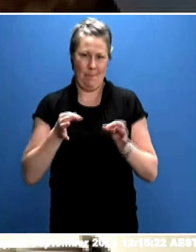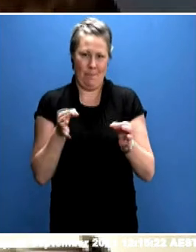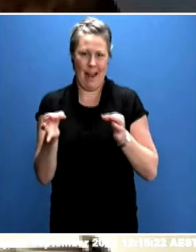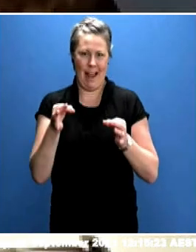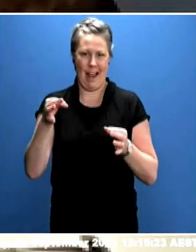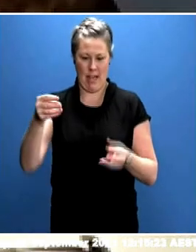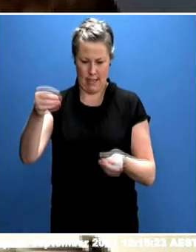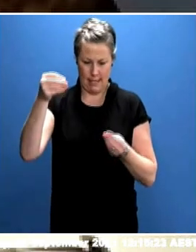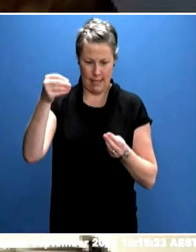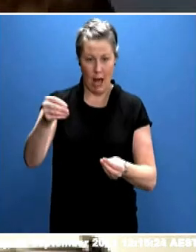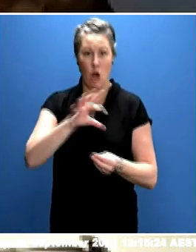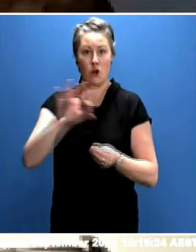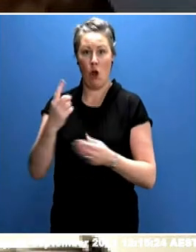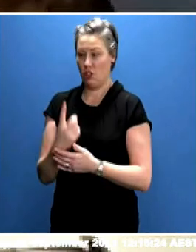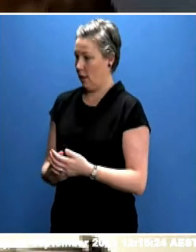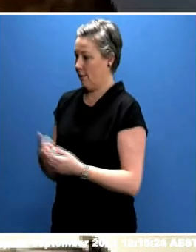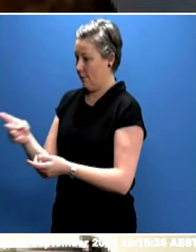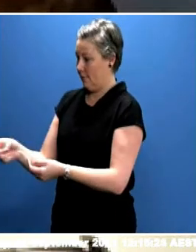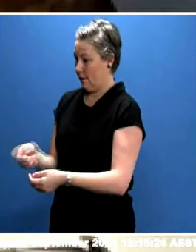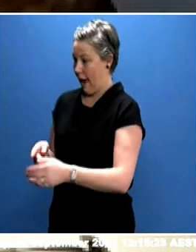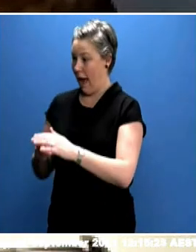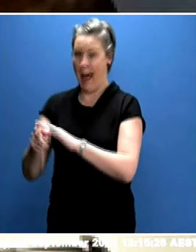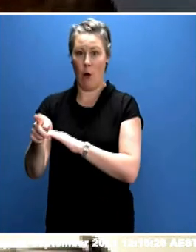released from the Kath French Centre, sent back to the same environment